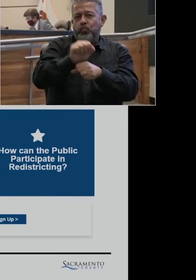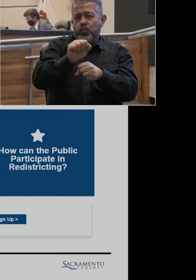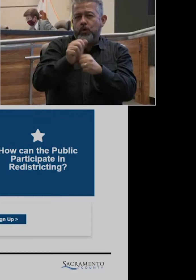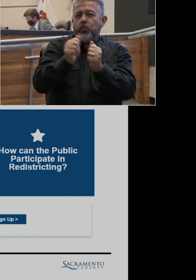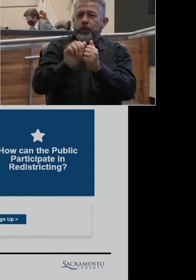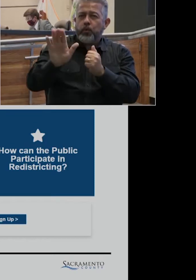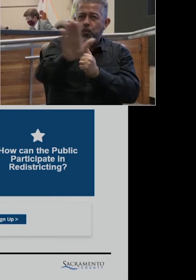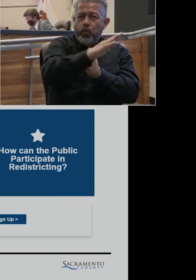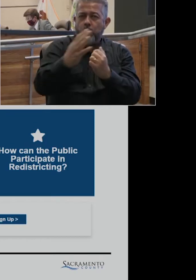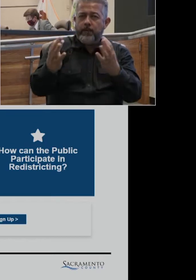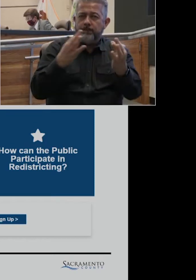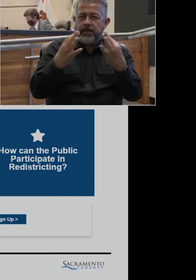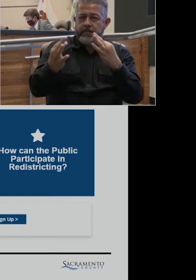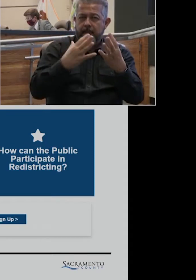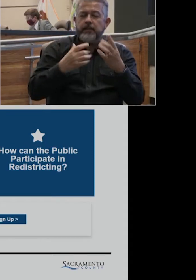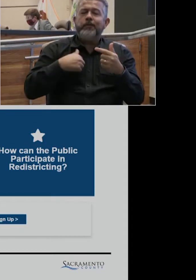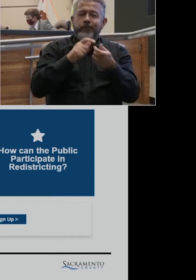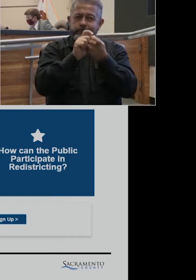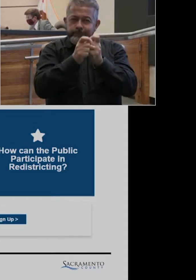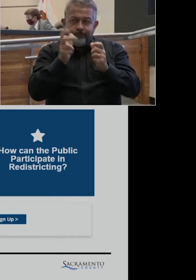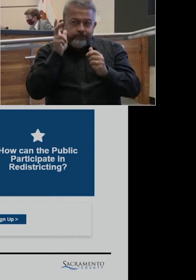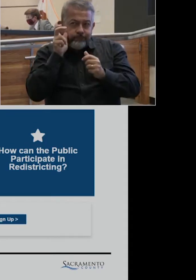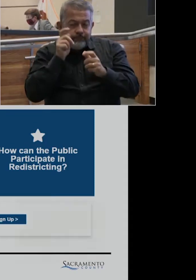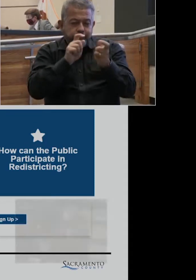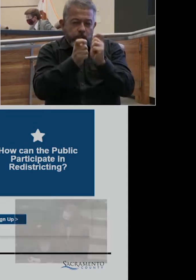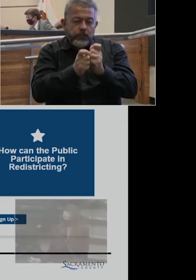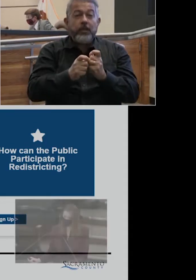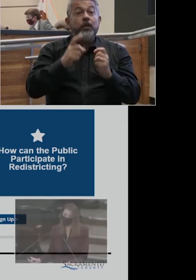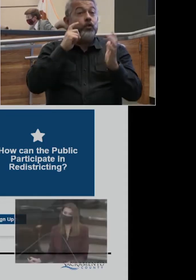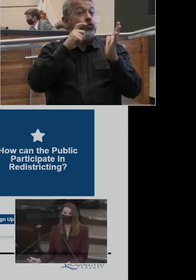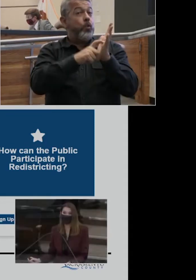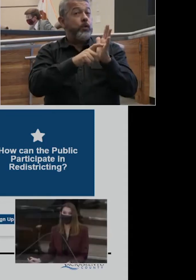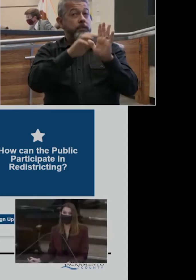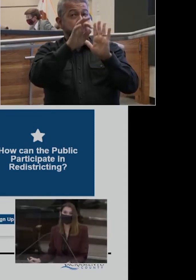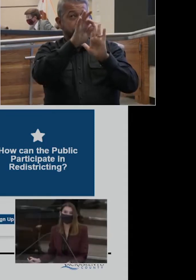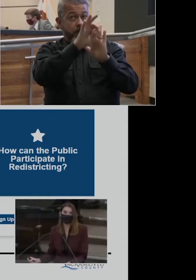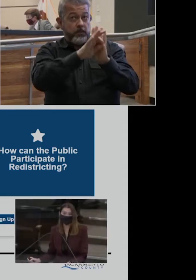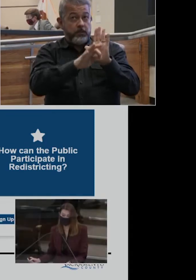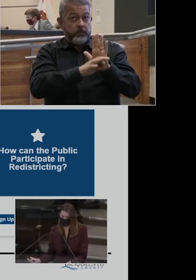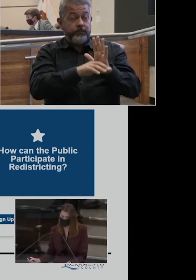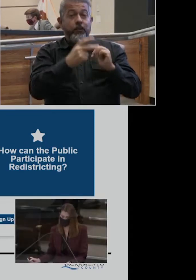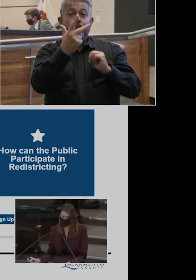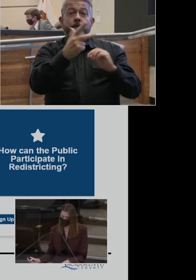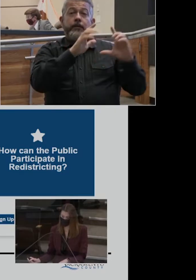USERS INDICATED THEY'RE GOING TO BE THESE BUTTONS AND NOT TO